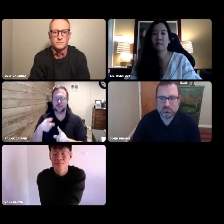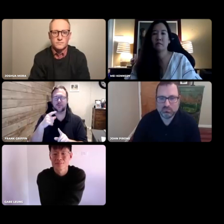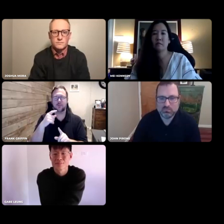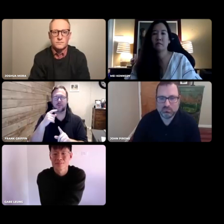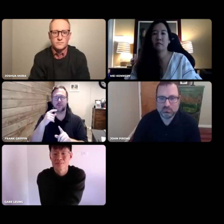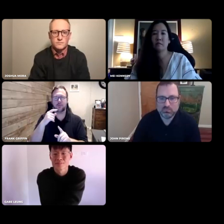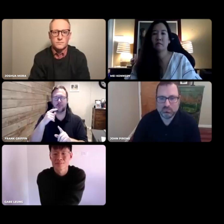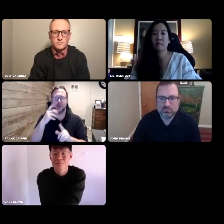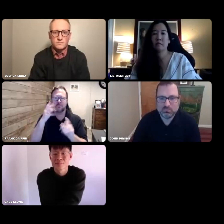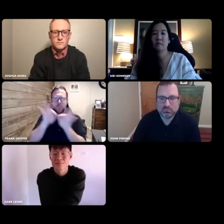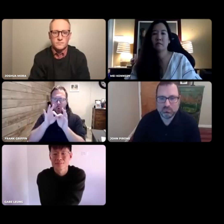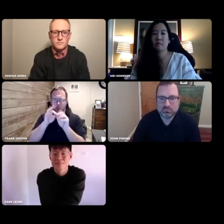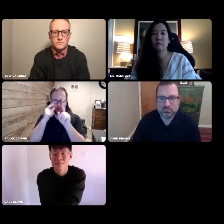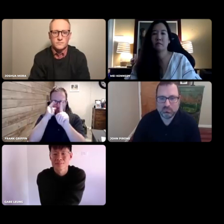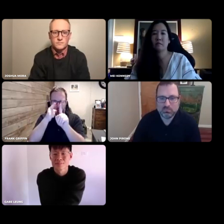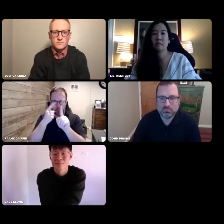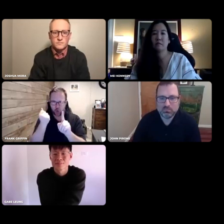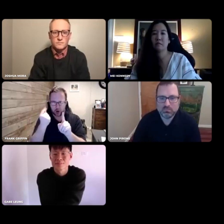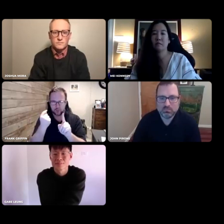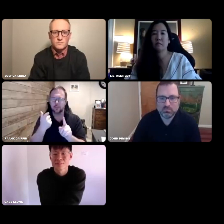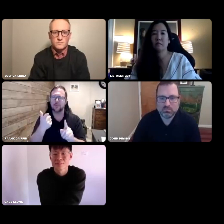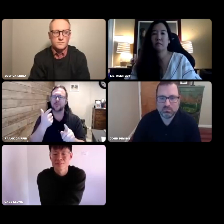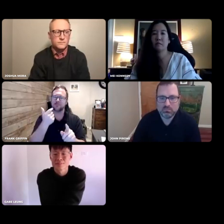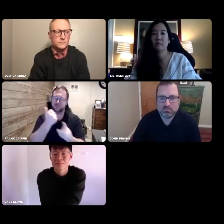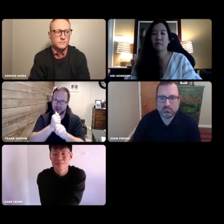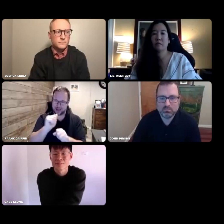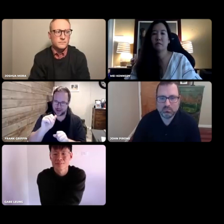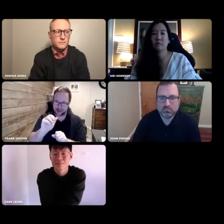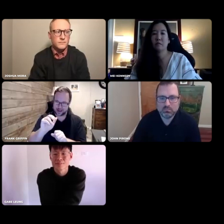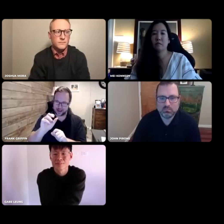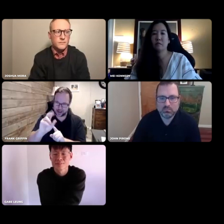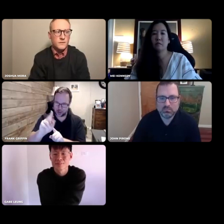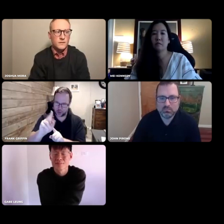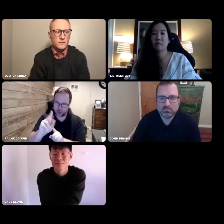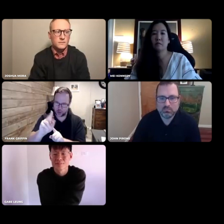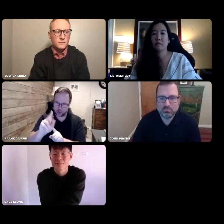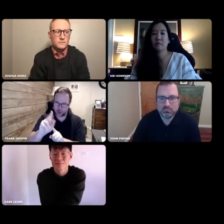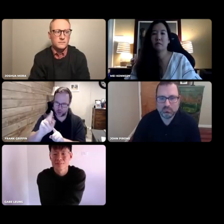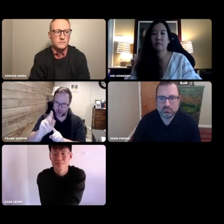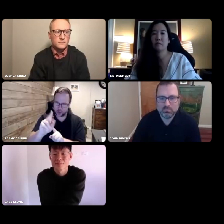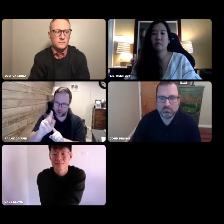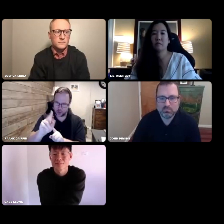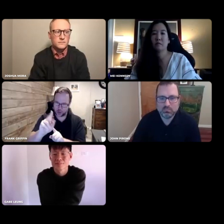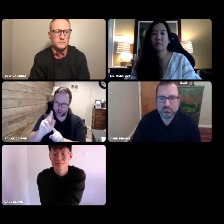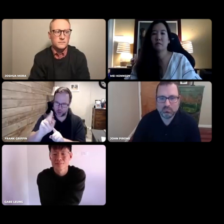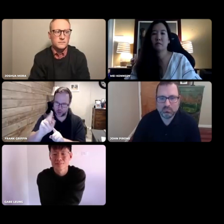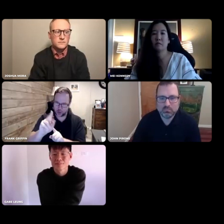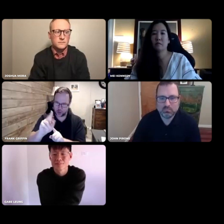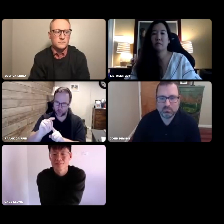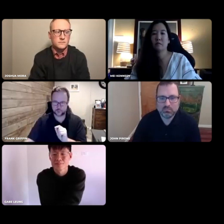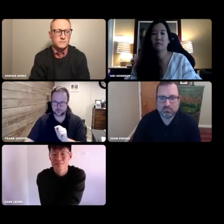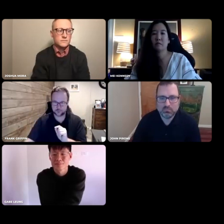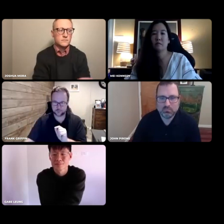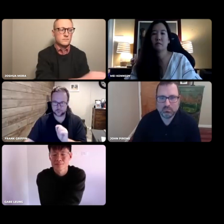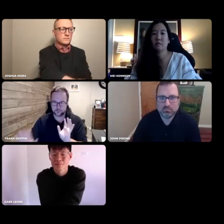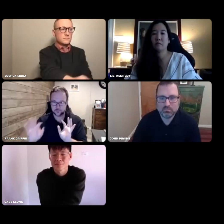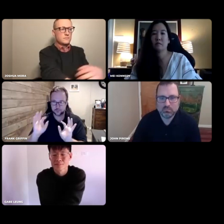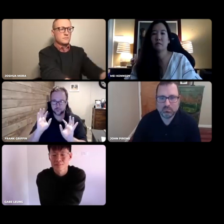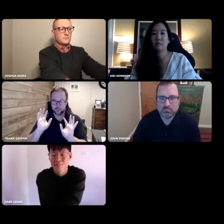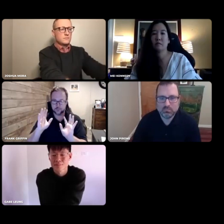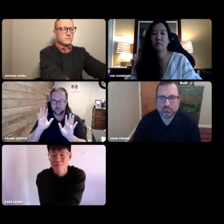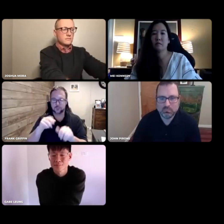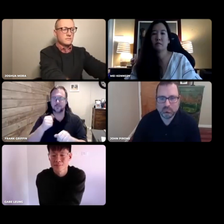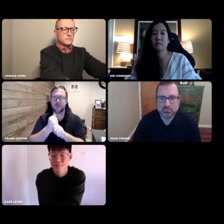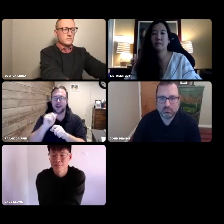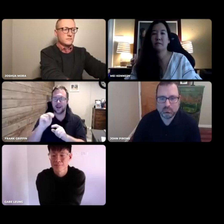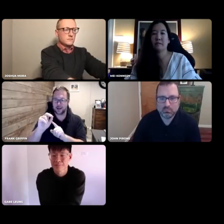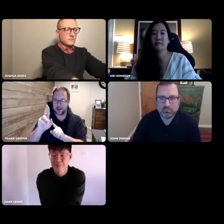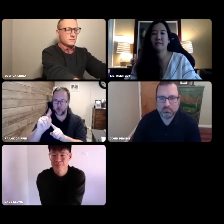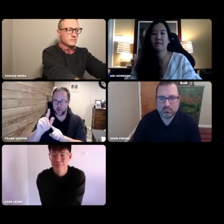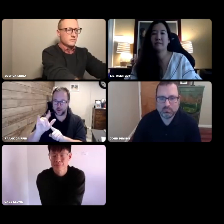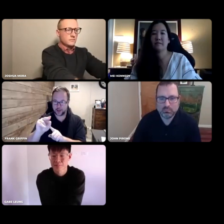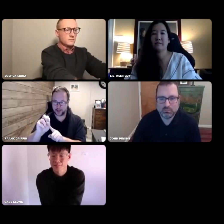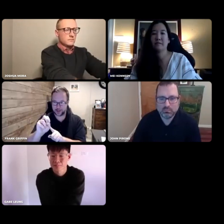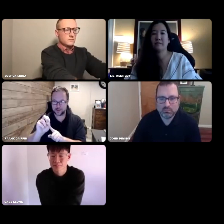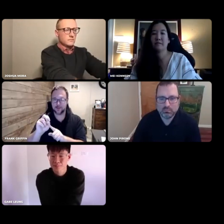Create an outline, like John said.